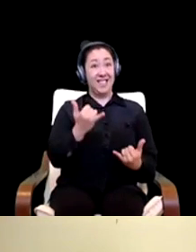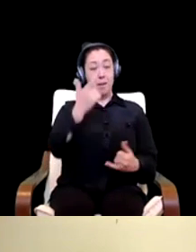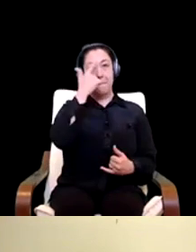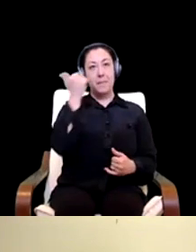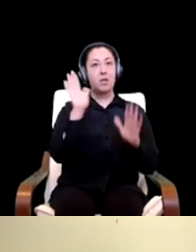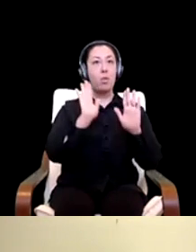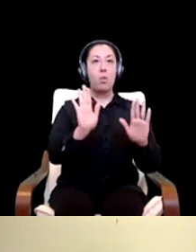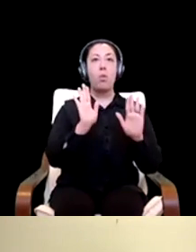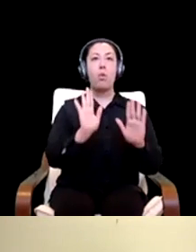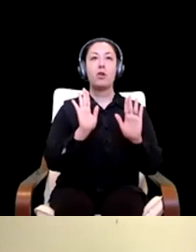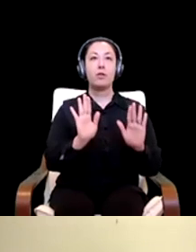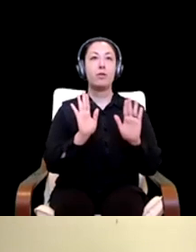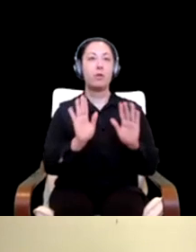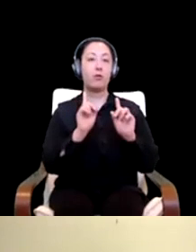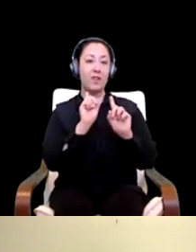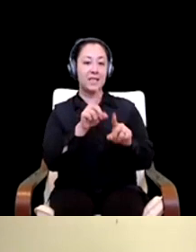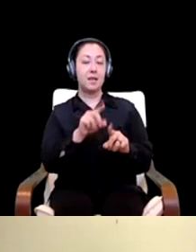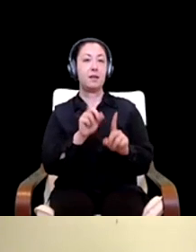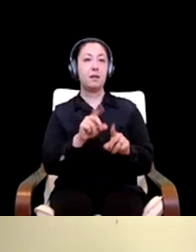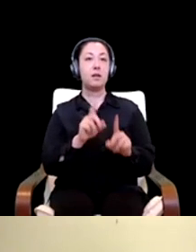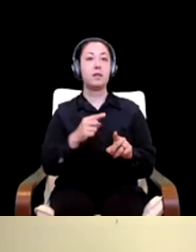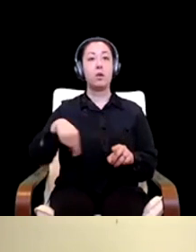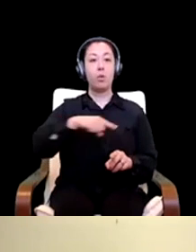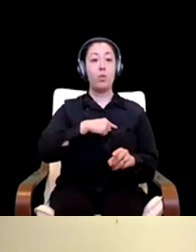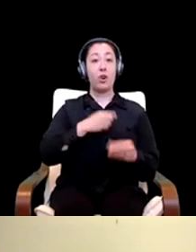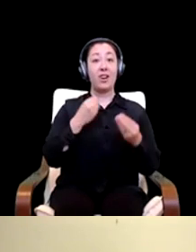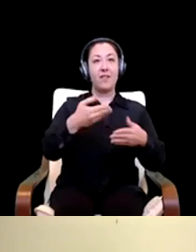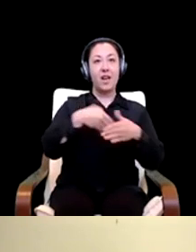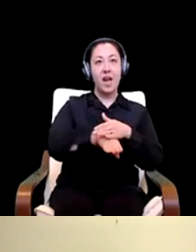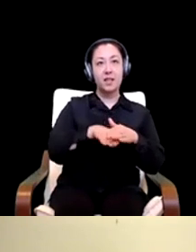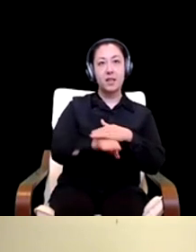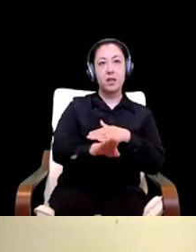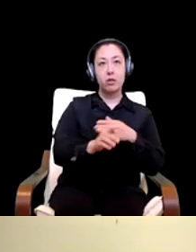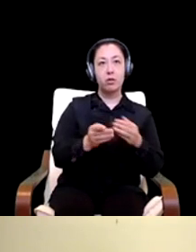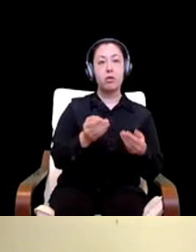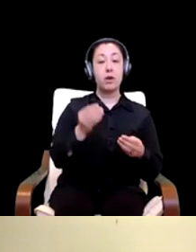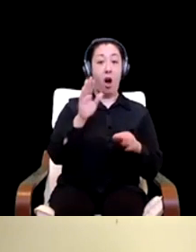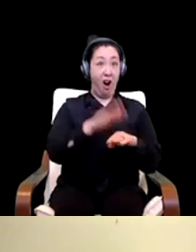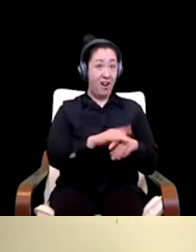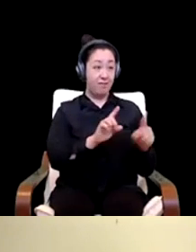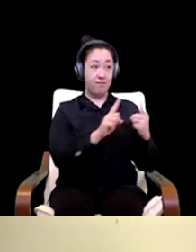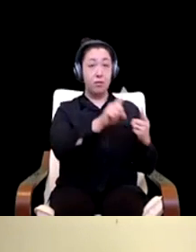for this presentation we are providing access through Zoom and